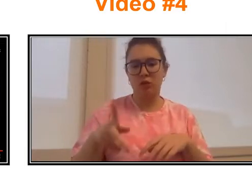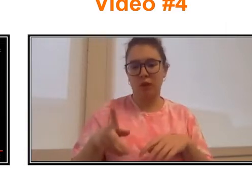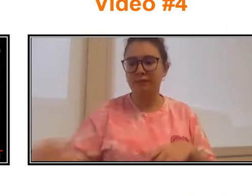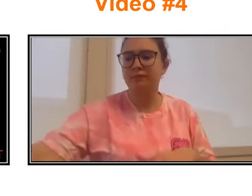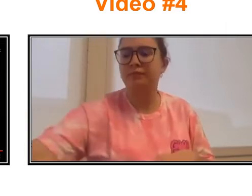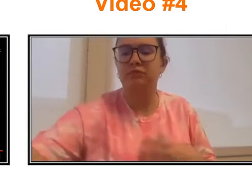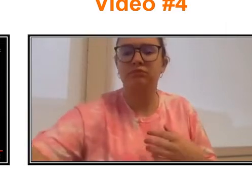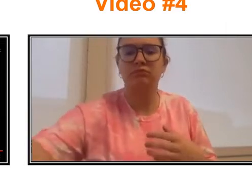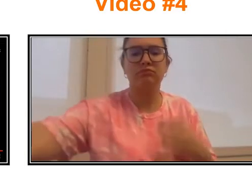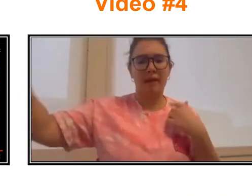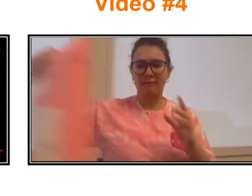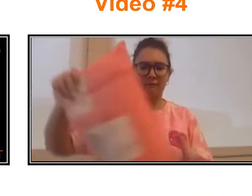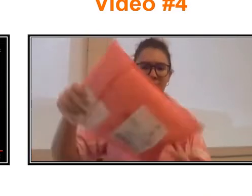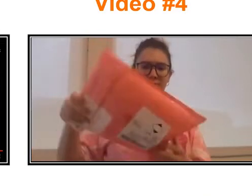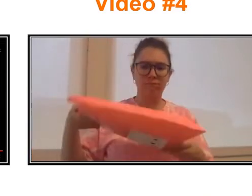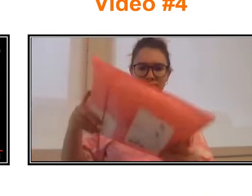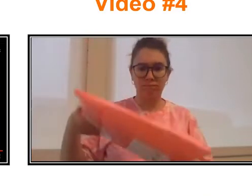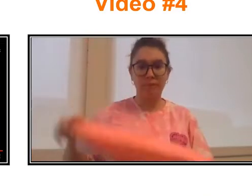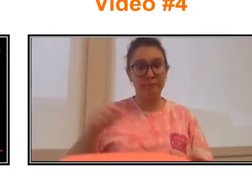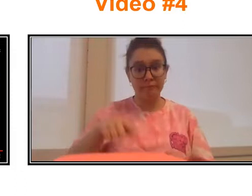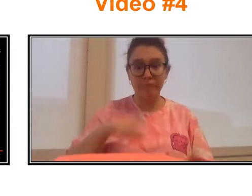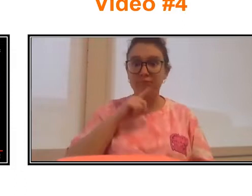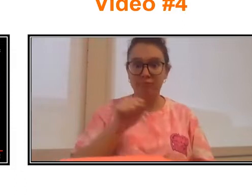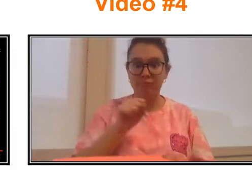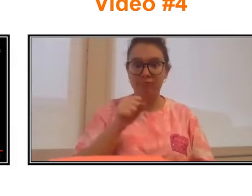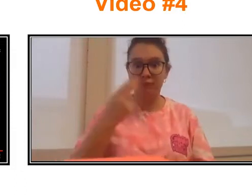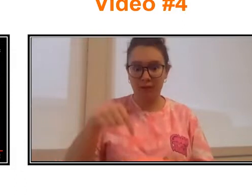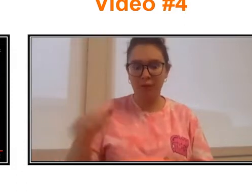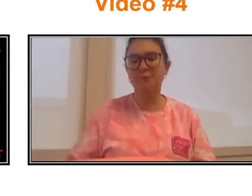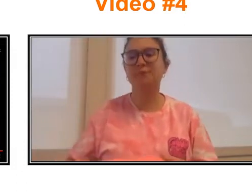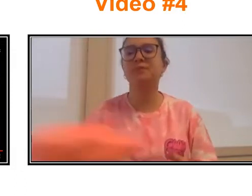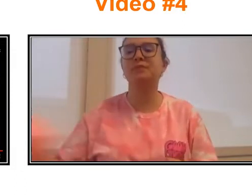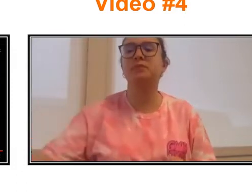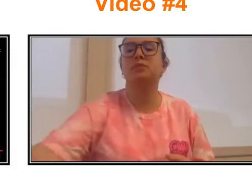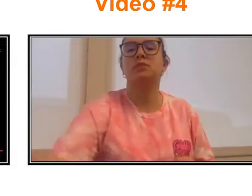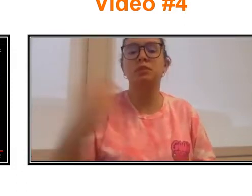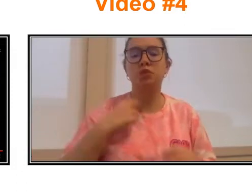and I did the egg drop experiment. I have a padded mail envelope.